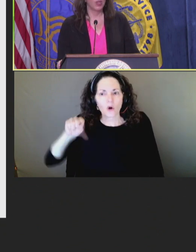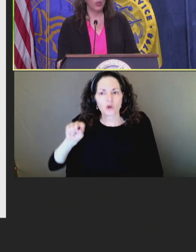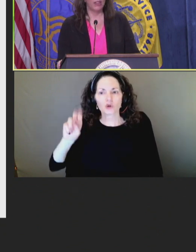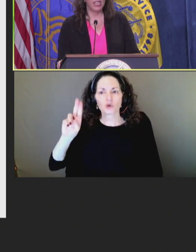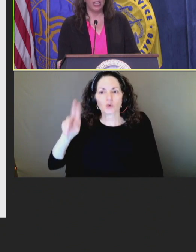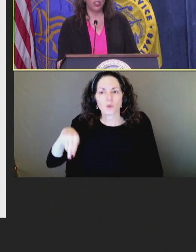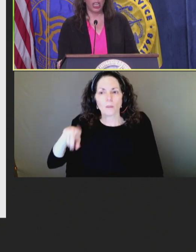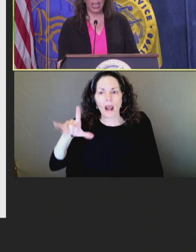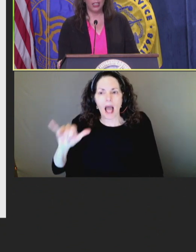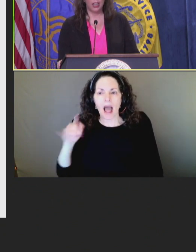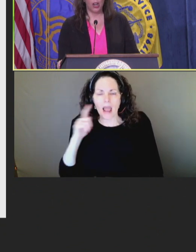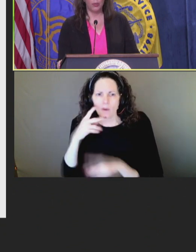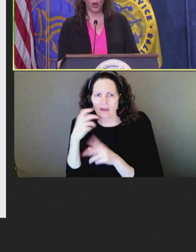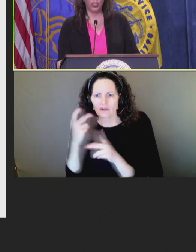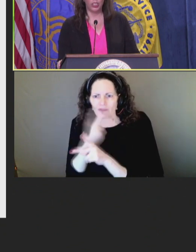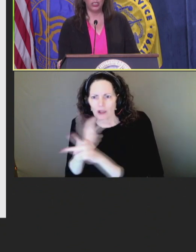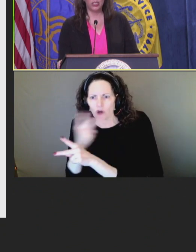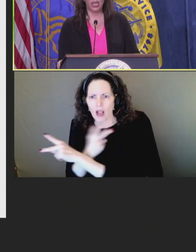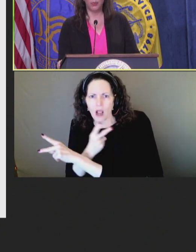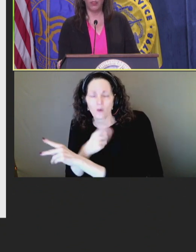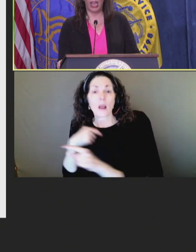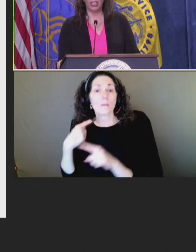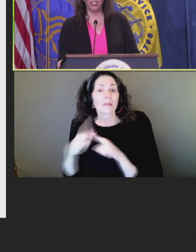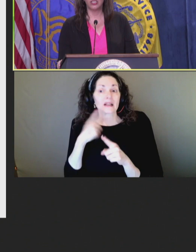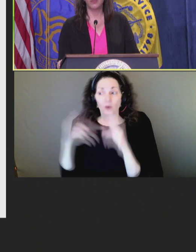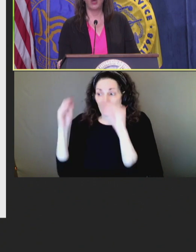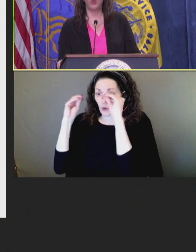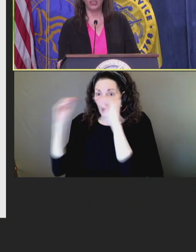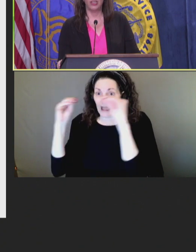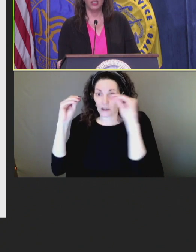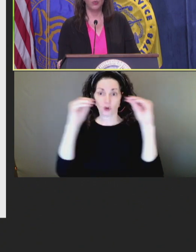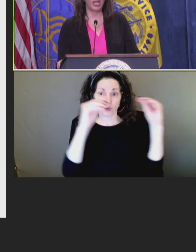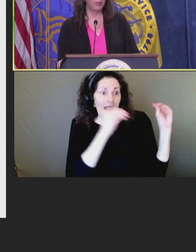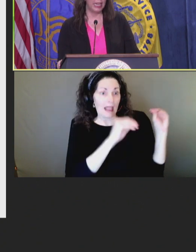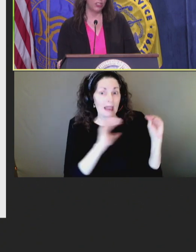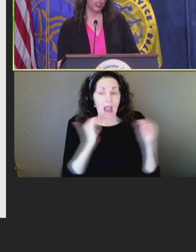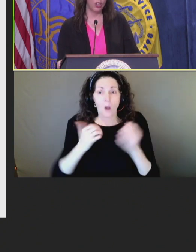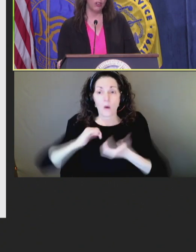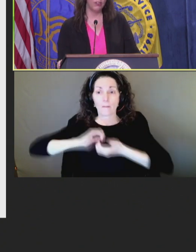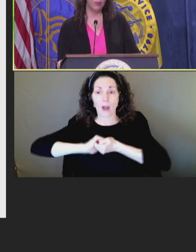We have to educate our partners and providers about what the recommendations are for the